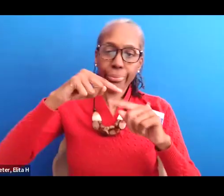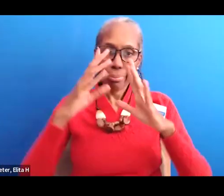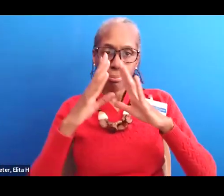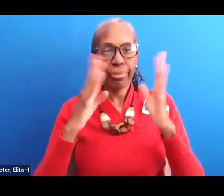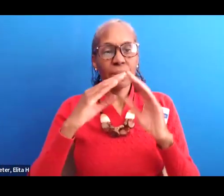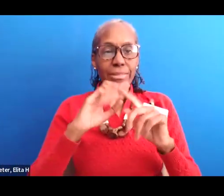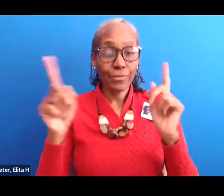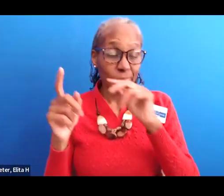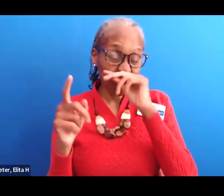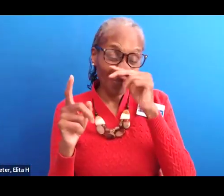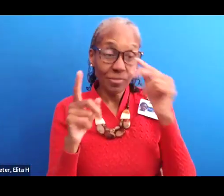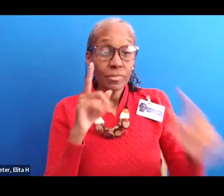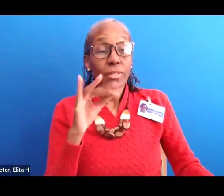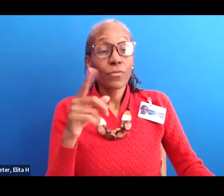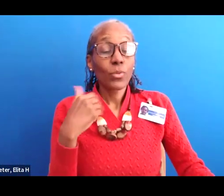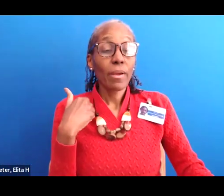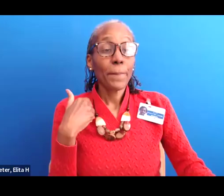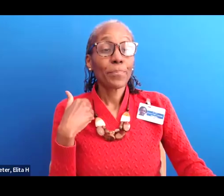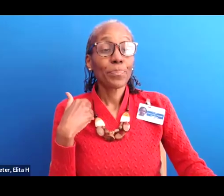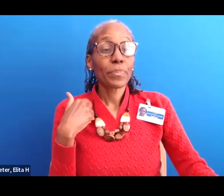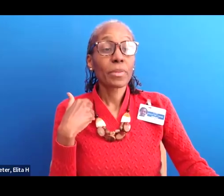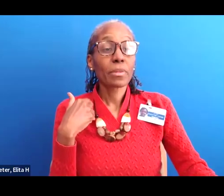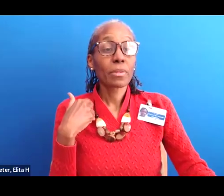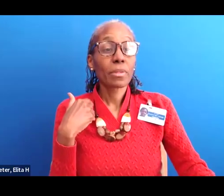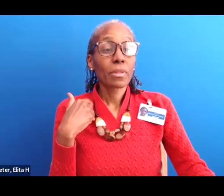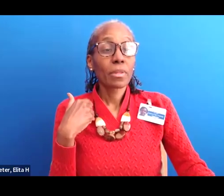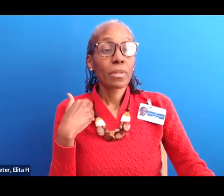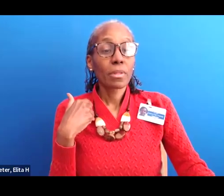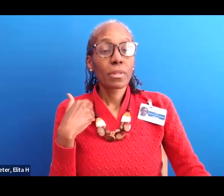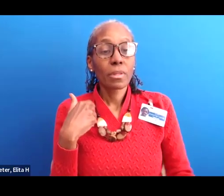Or maybe if you have a back wheelchair and you're holding